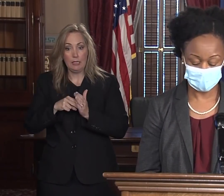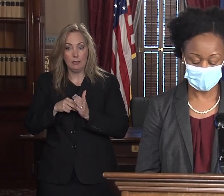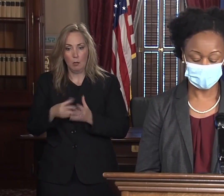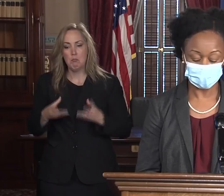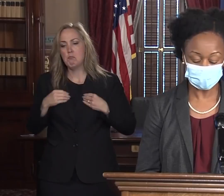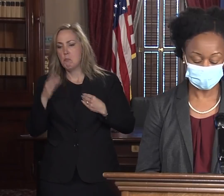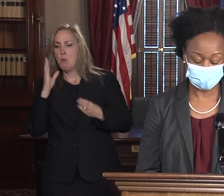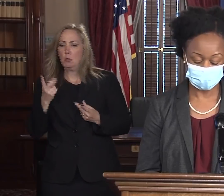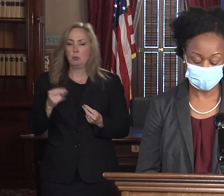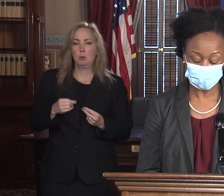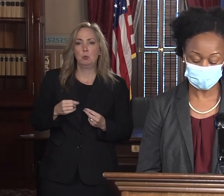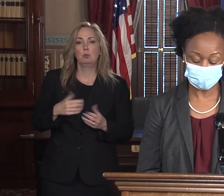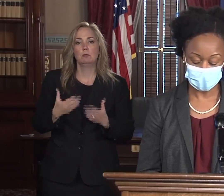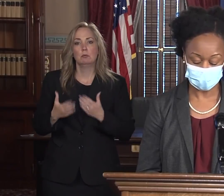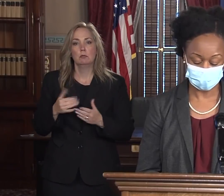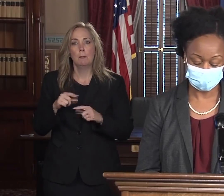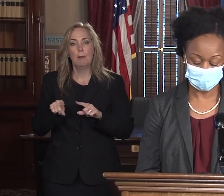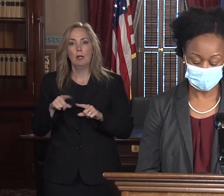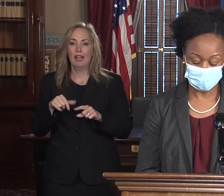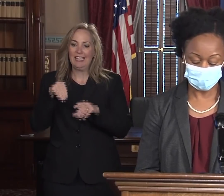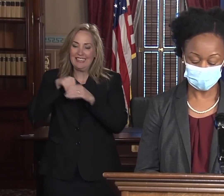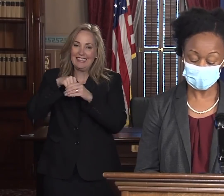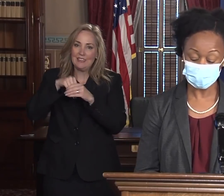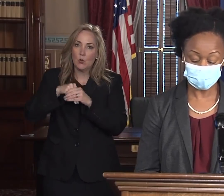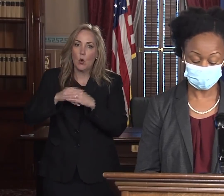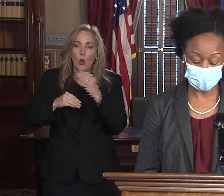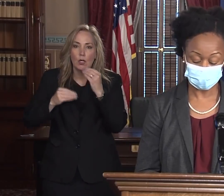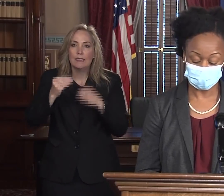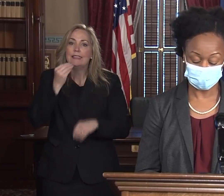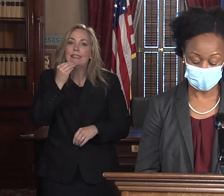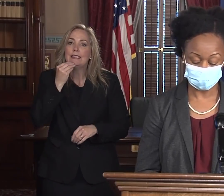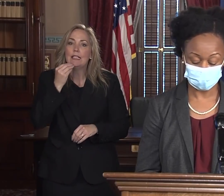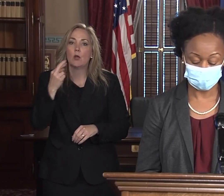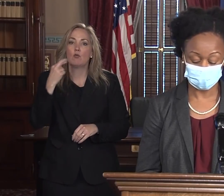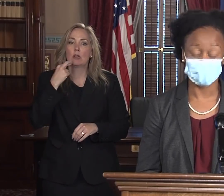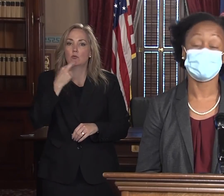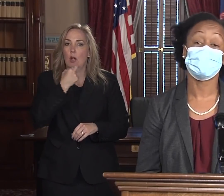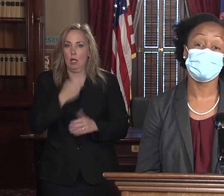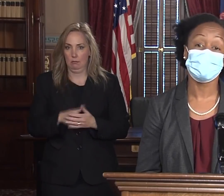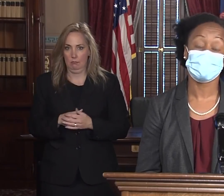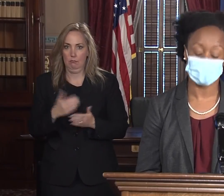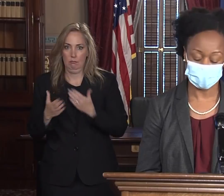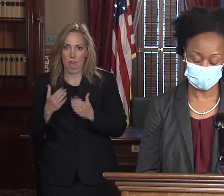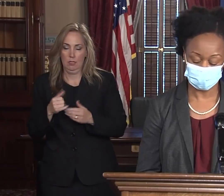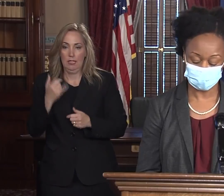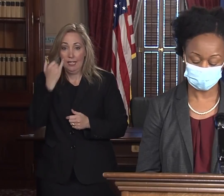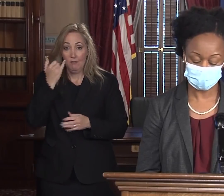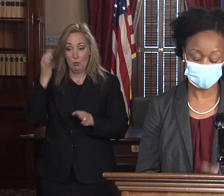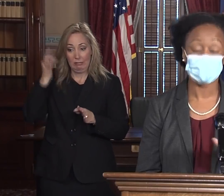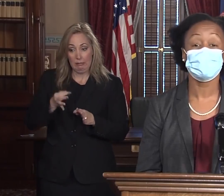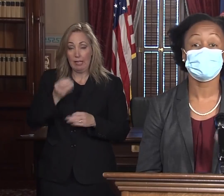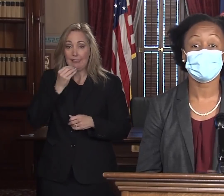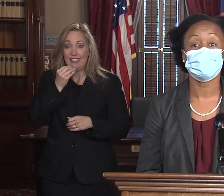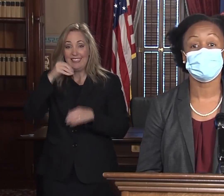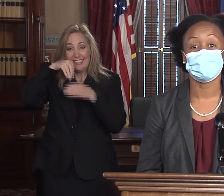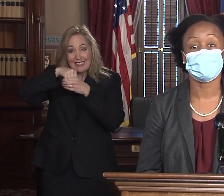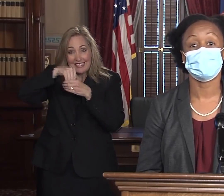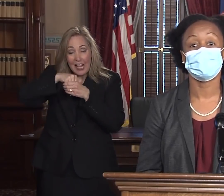YOU NEED TO KNOW JUST BECAUSE SOMETHING IS PERMITTED, IT DOESN'T MEAN IT'S A GOOD IDEA TO DO IT. LIMIT INDOOR DINING WITH ANYONE